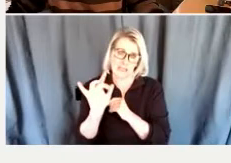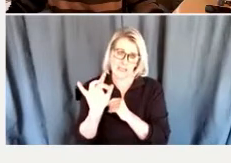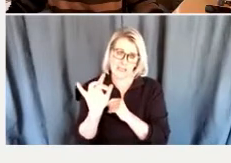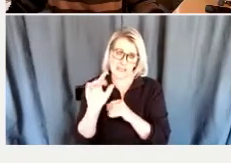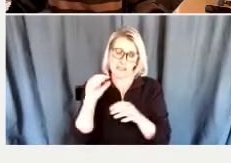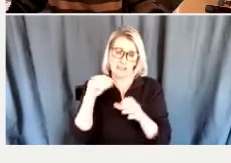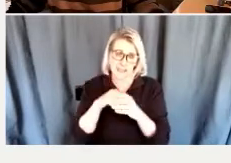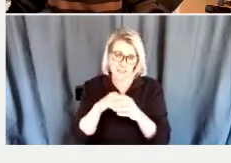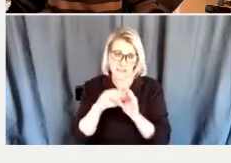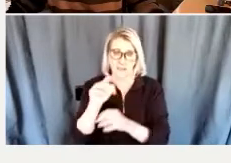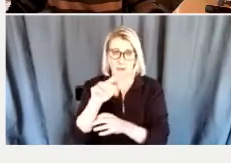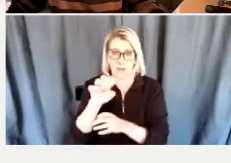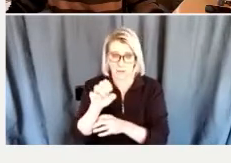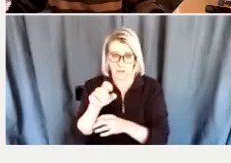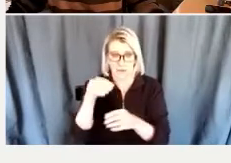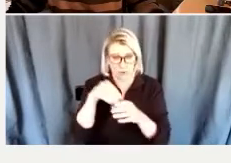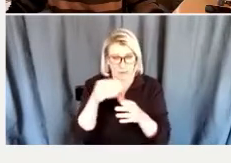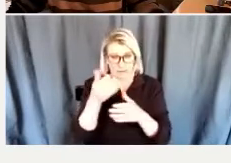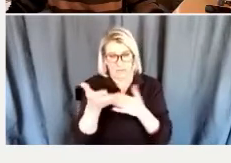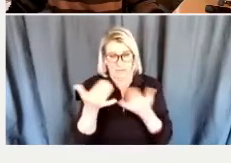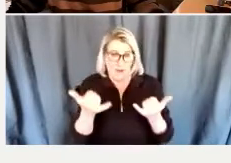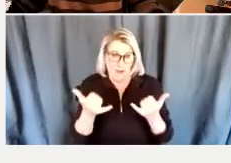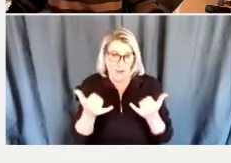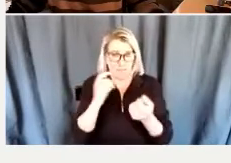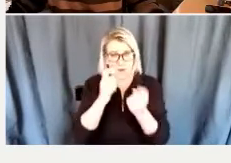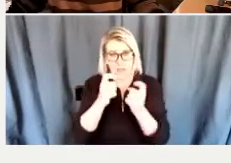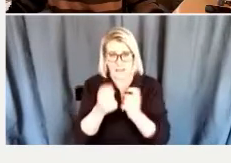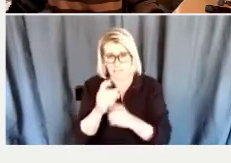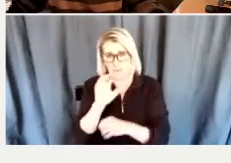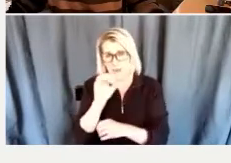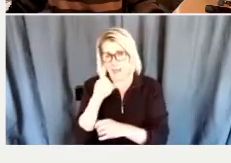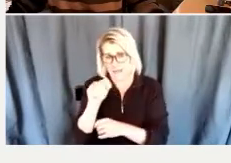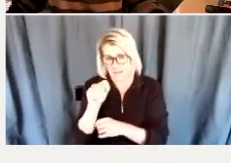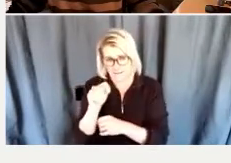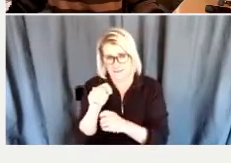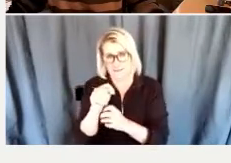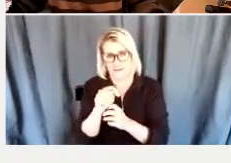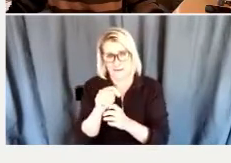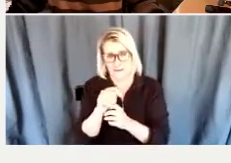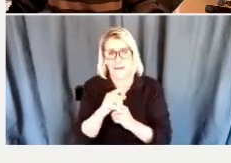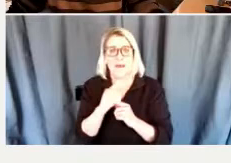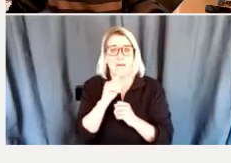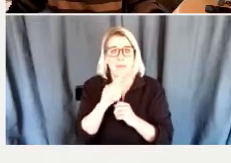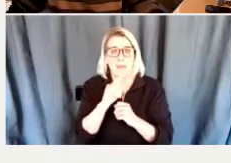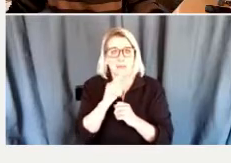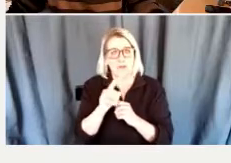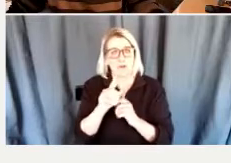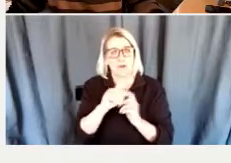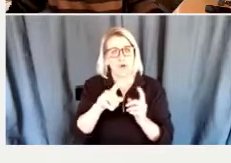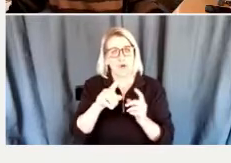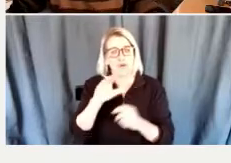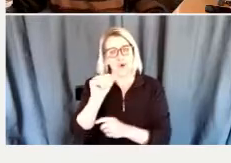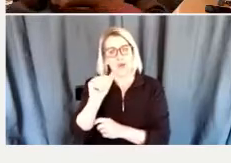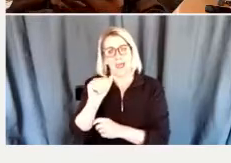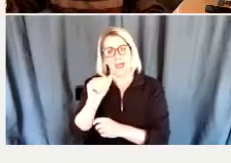we were in that edit mode and make sure you go to ADVANCED EDITOR. If you want to upload